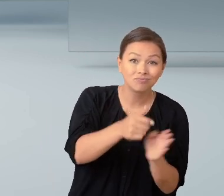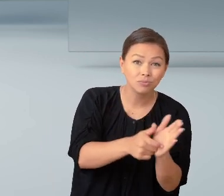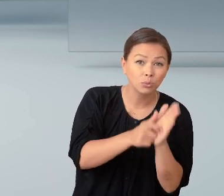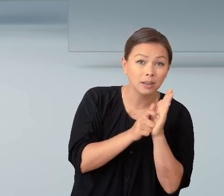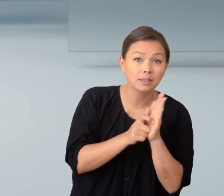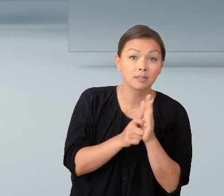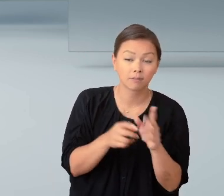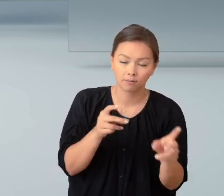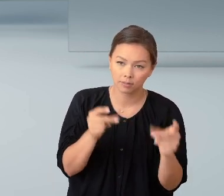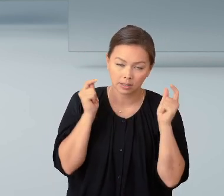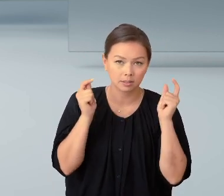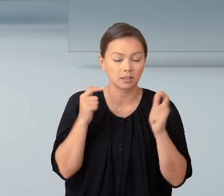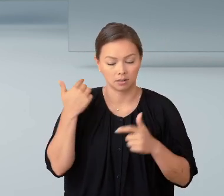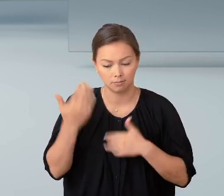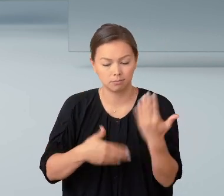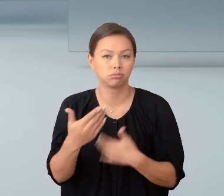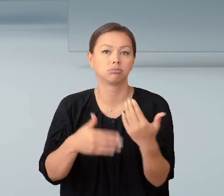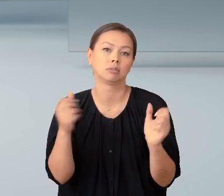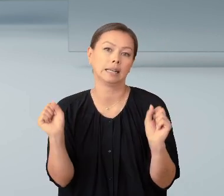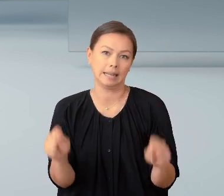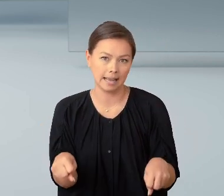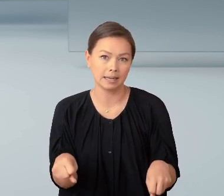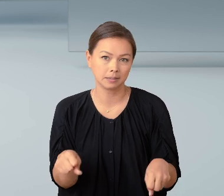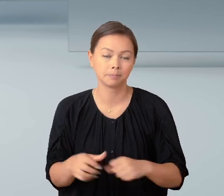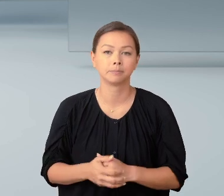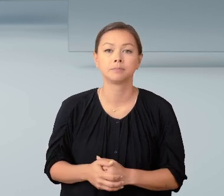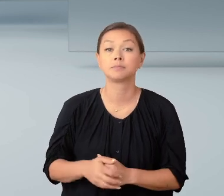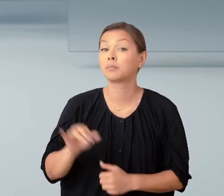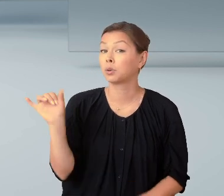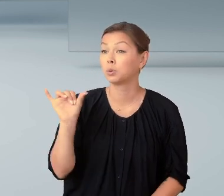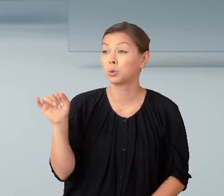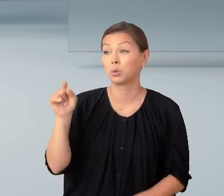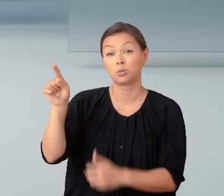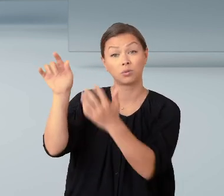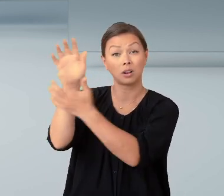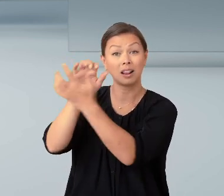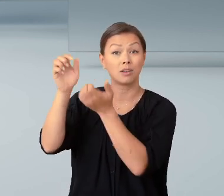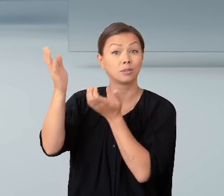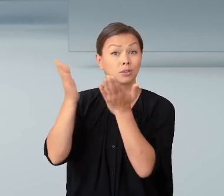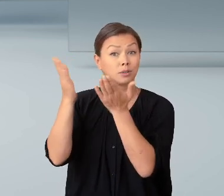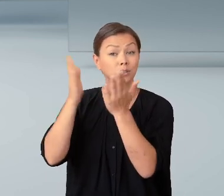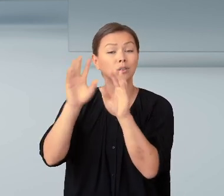and at scale. Cloud service offers unique opportunity to centralize